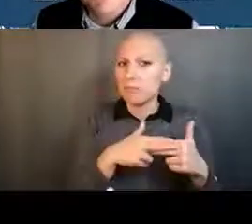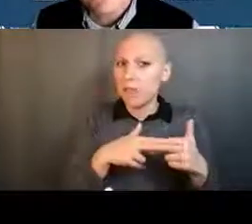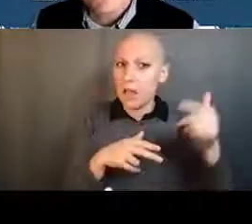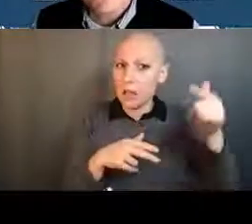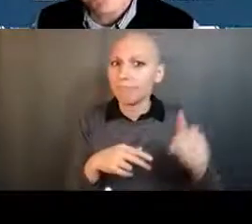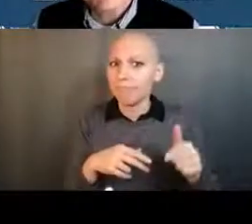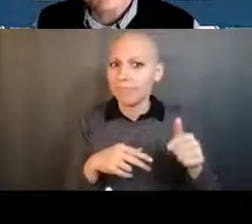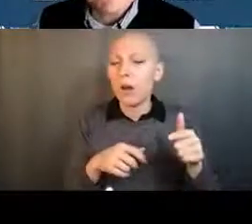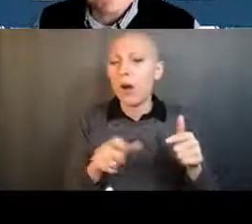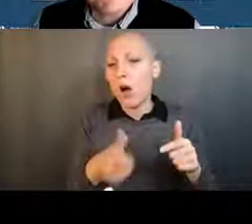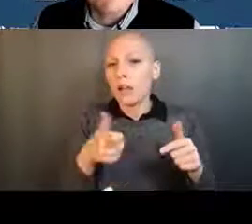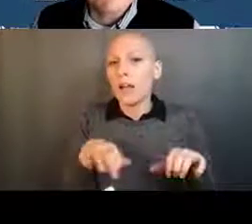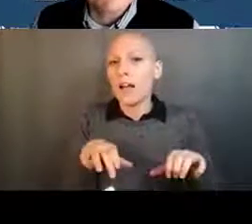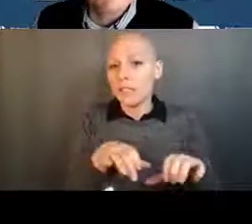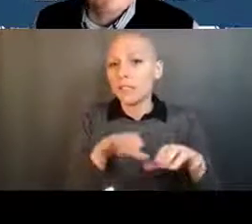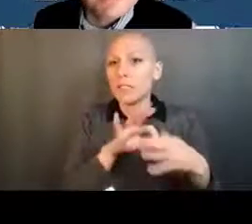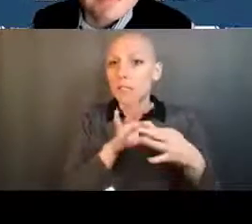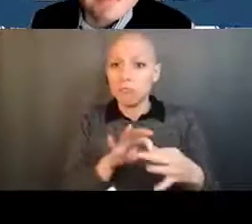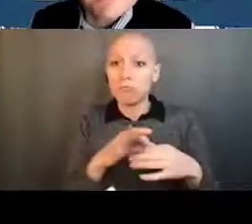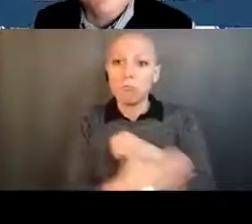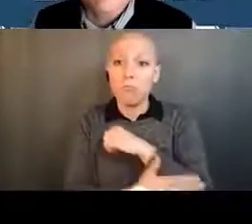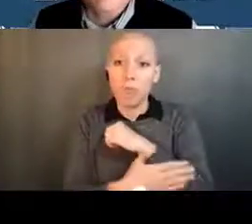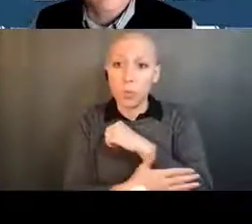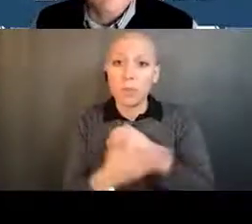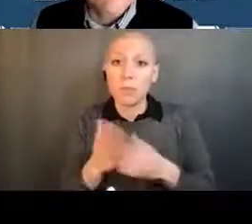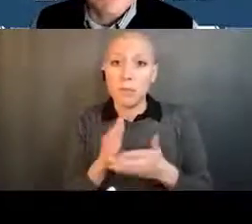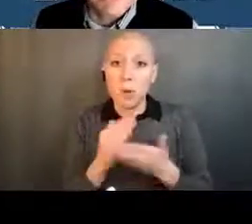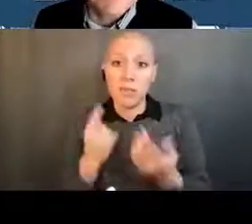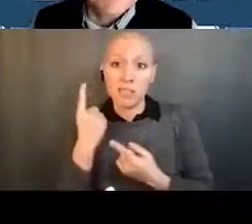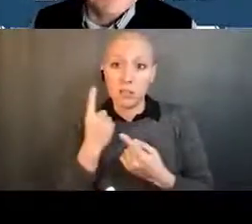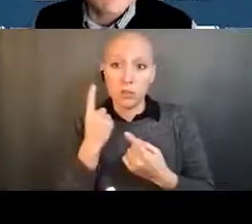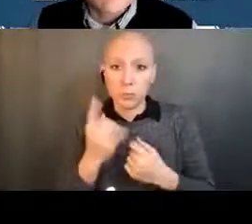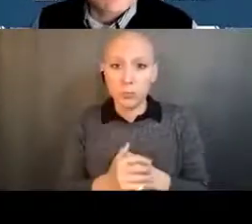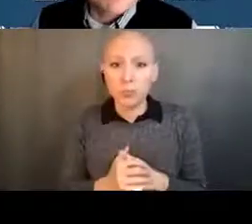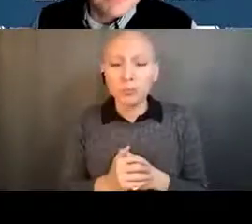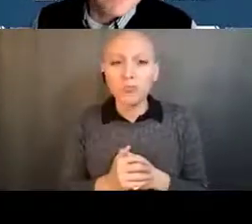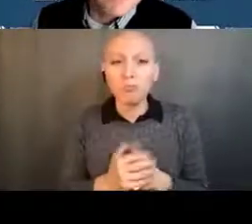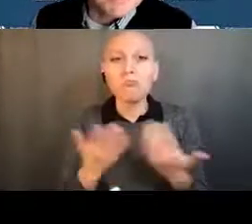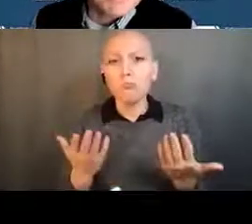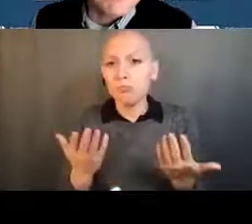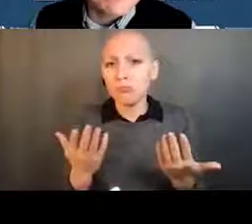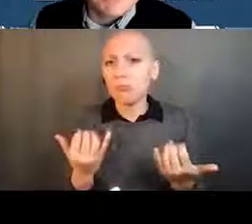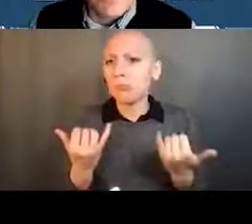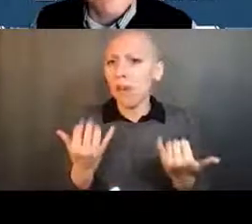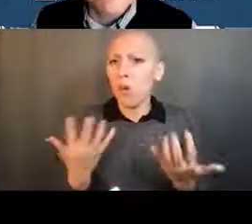So what is the likelihood of getting funded from the NIH, it's another question we get often.